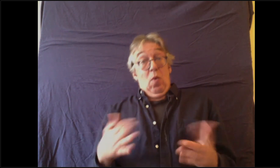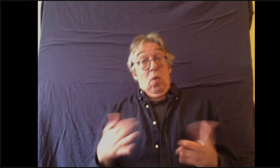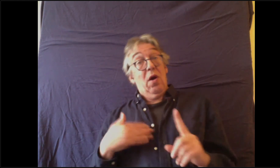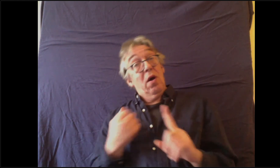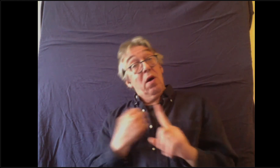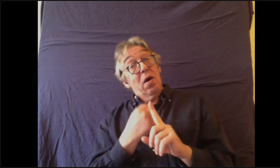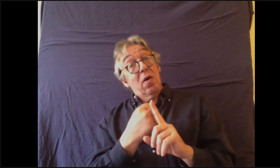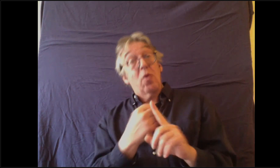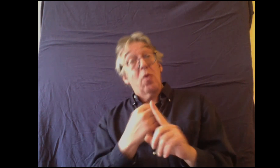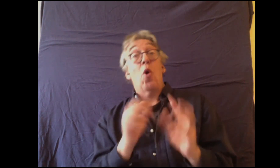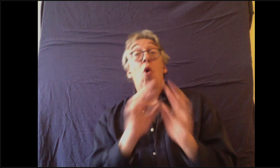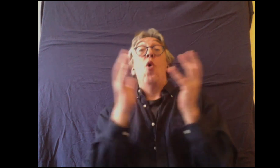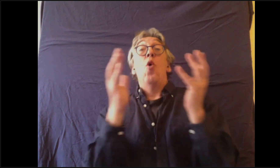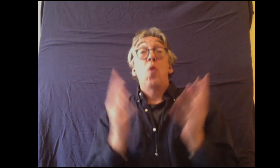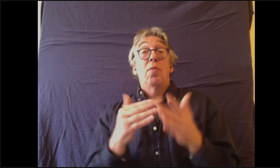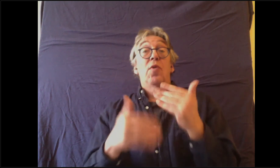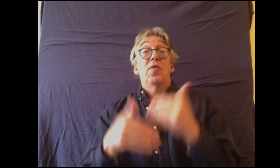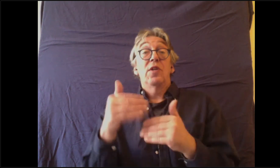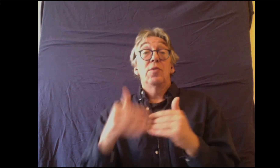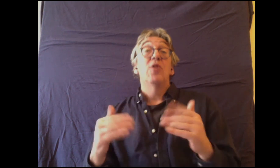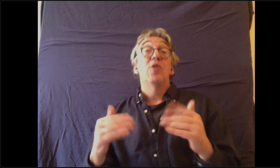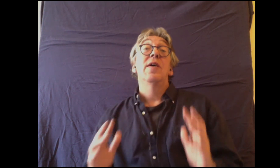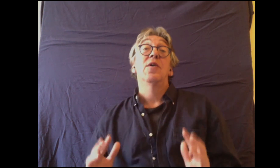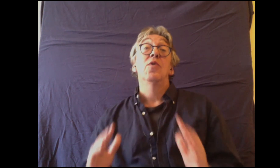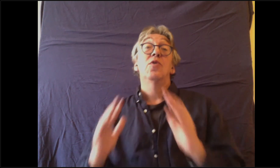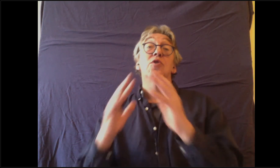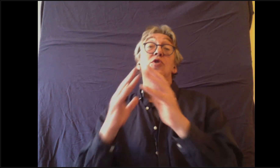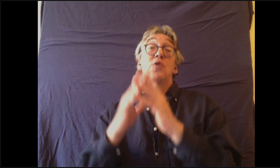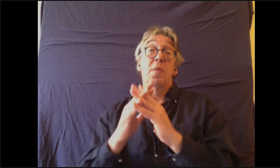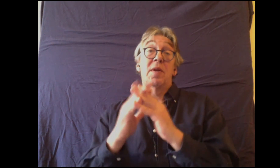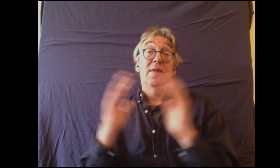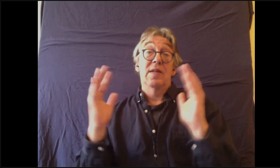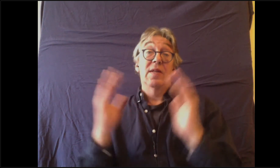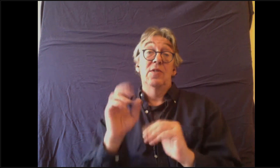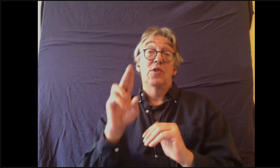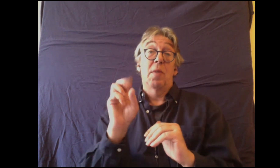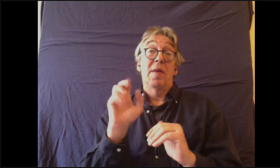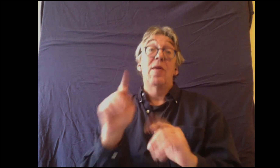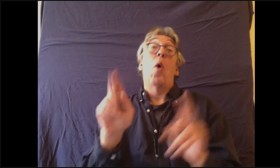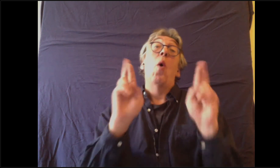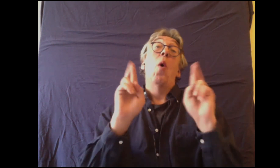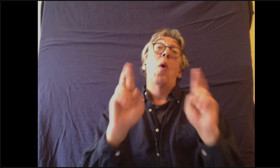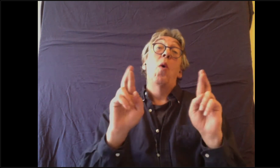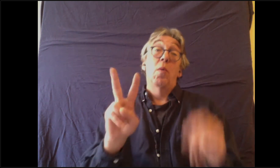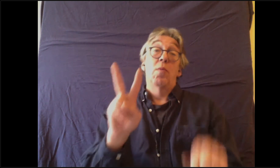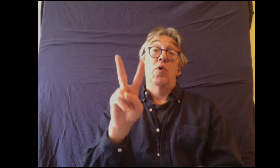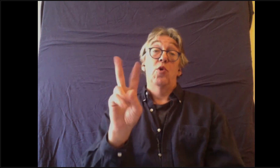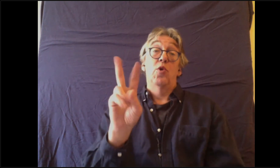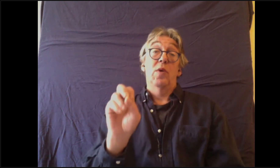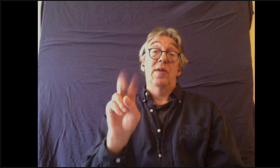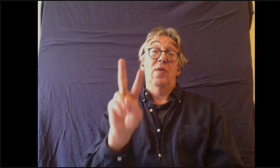to be held in the Nordic countries hopefully next year. We'll just see how that works out.